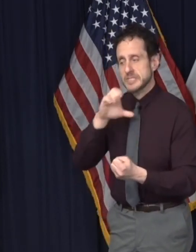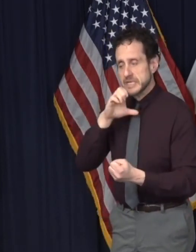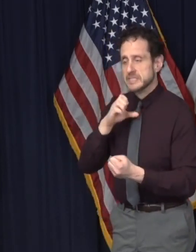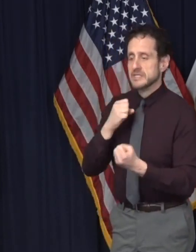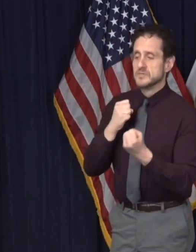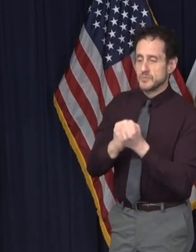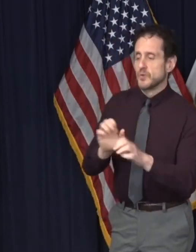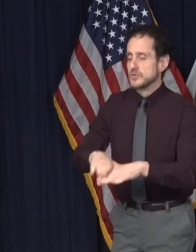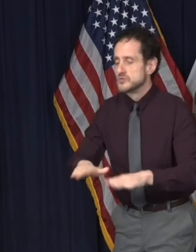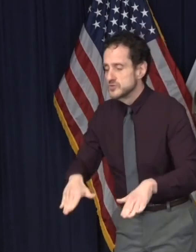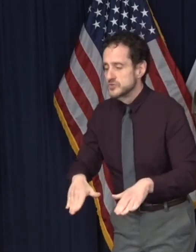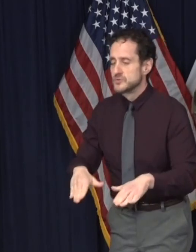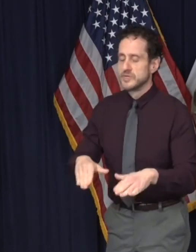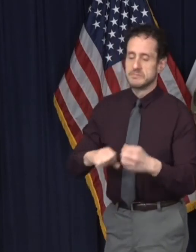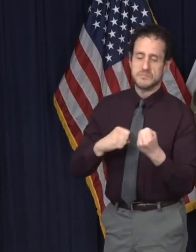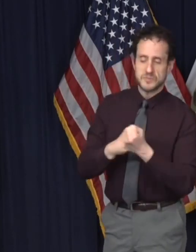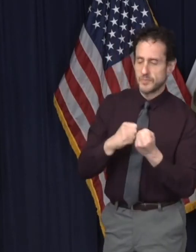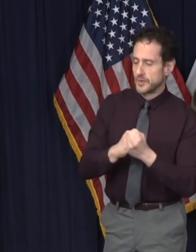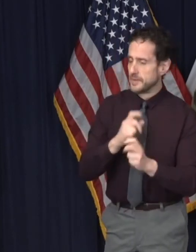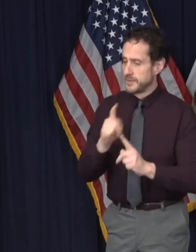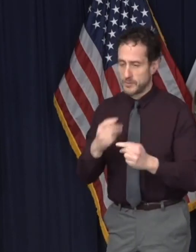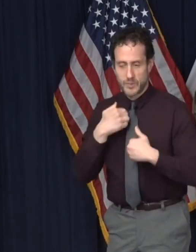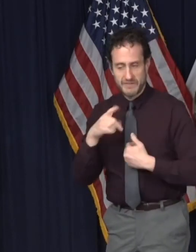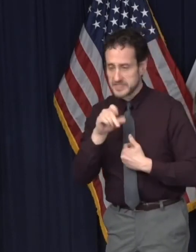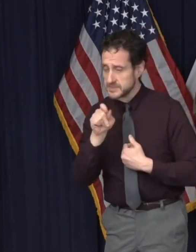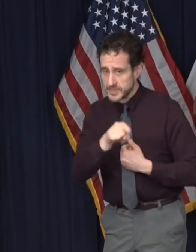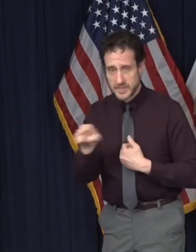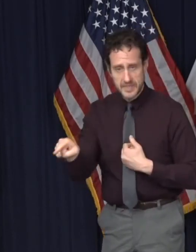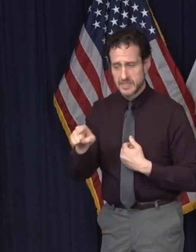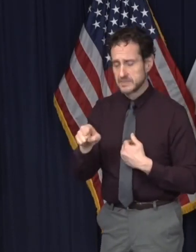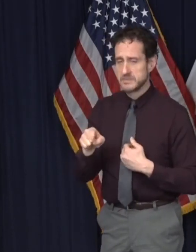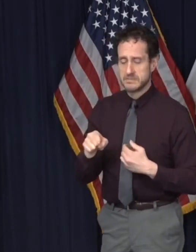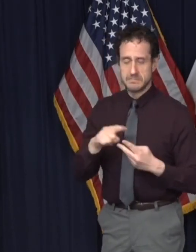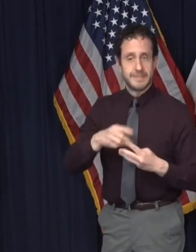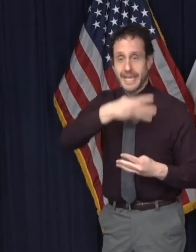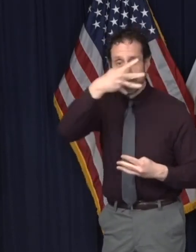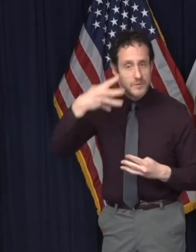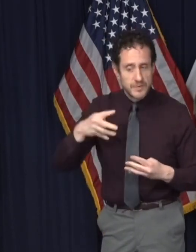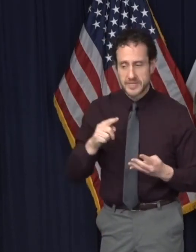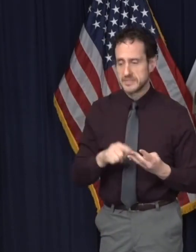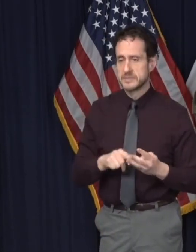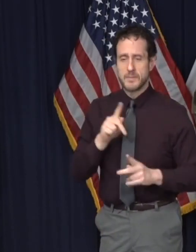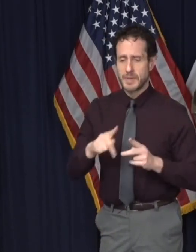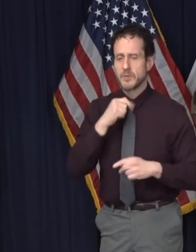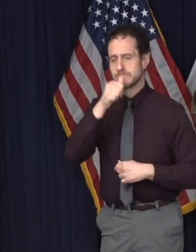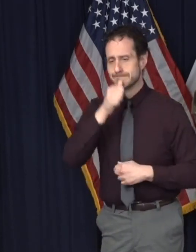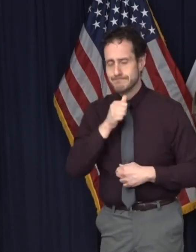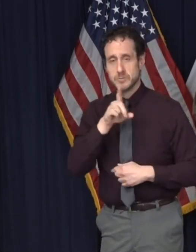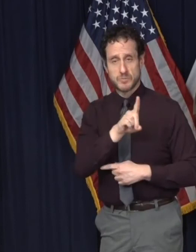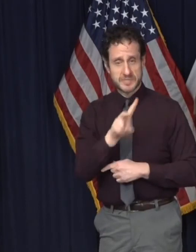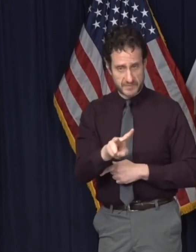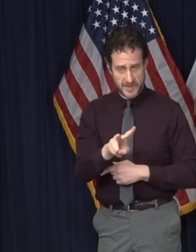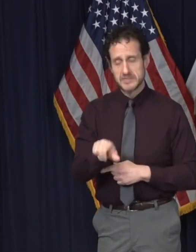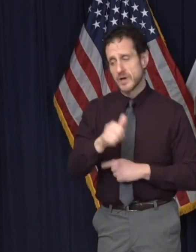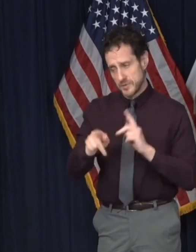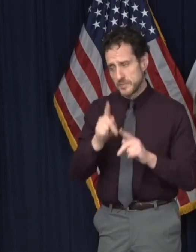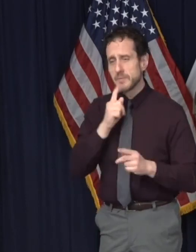SUPPORTING VULNERABLE POPULATIONS LIKE OUR CHILDREN, OUR SENIORS, THOSE ARE DISABILITIES, IMMIGRANTS, VICTIMS OF DOMESTIC VIOLENCE,